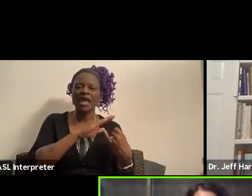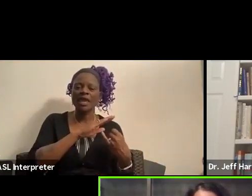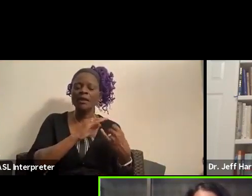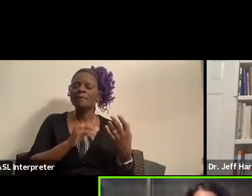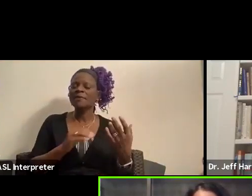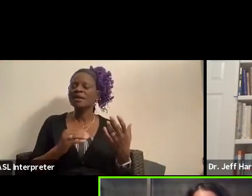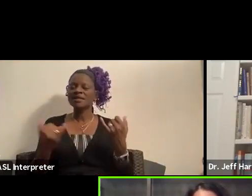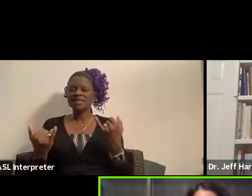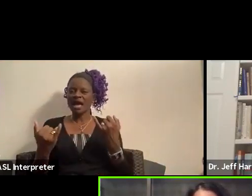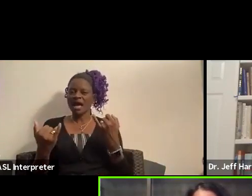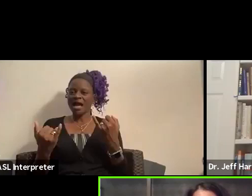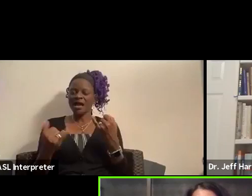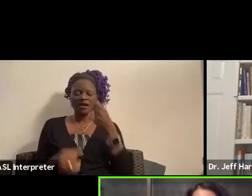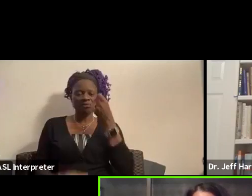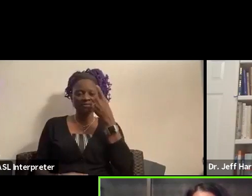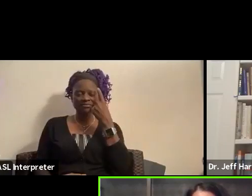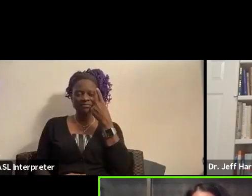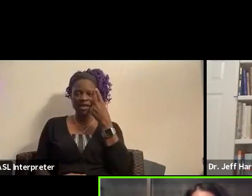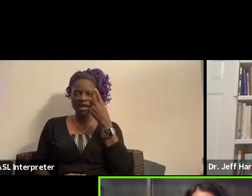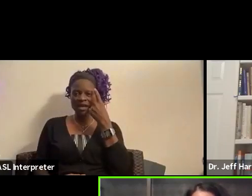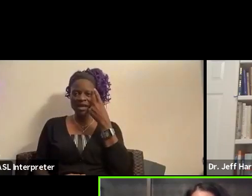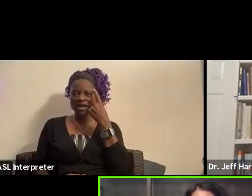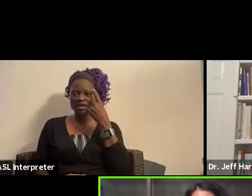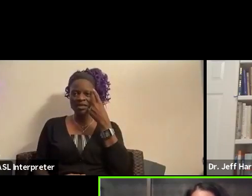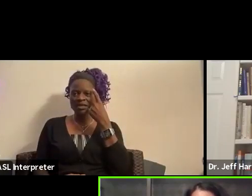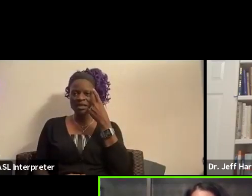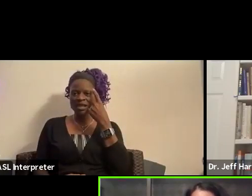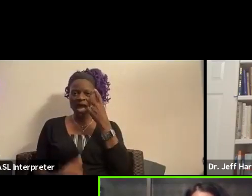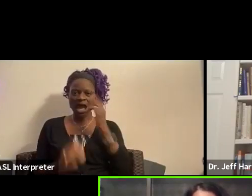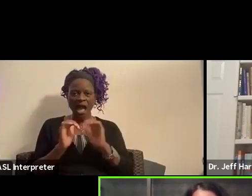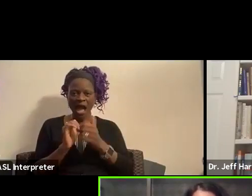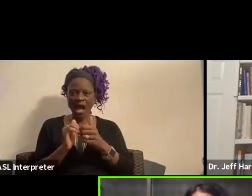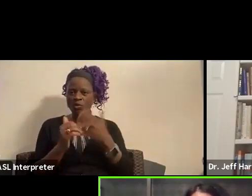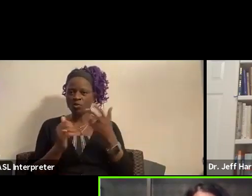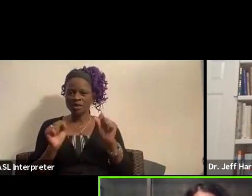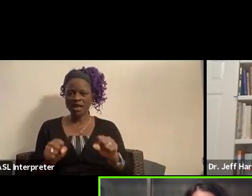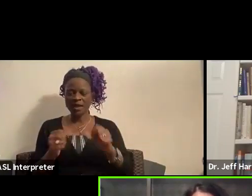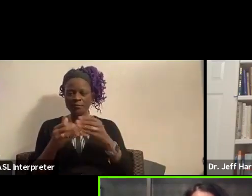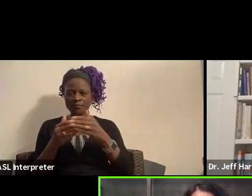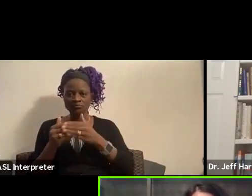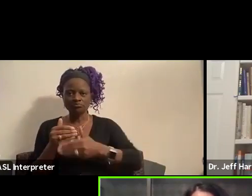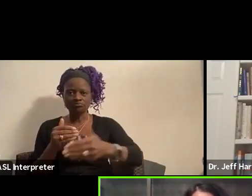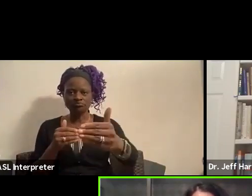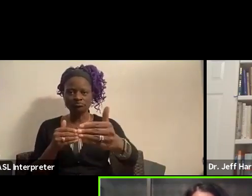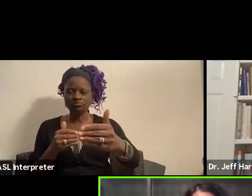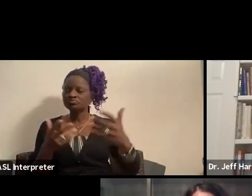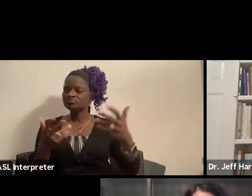that we've seen, that really the way forward is in getting people vaccinated.